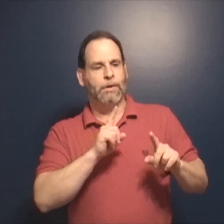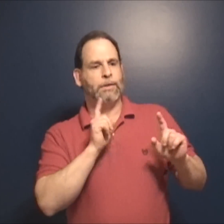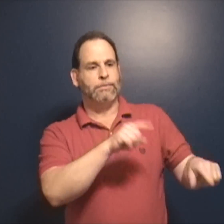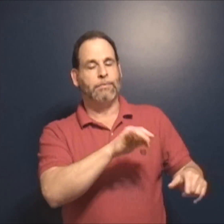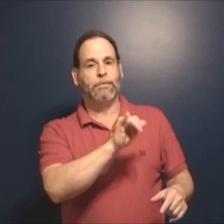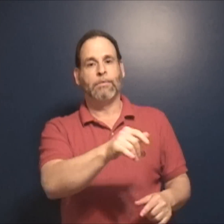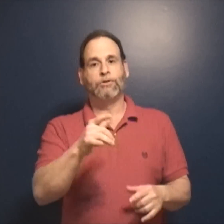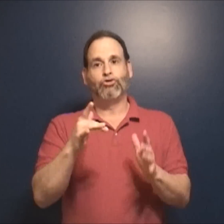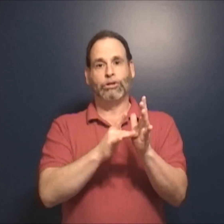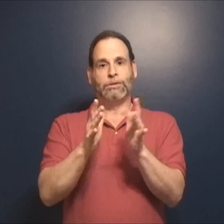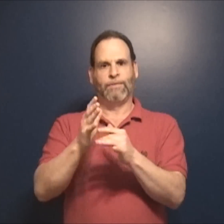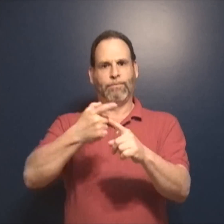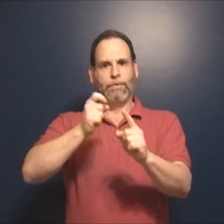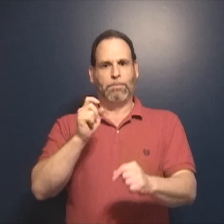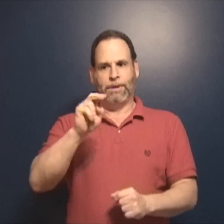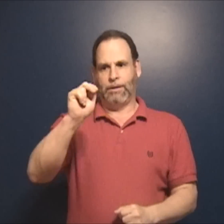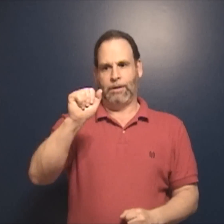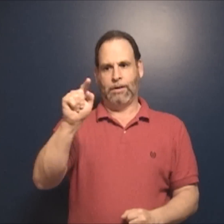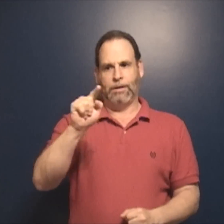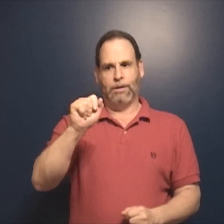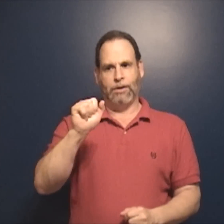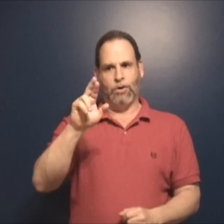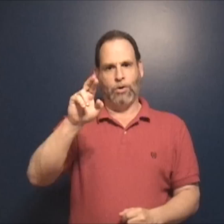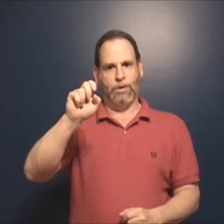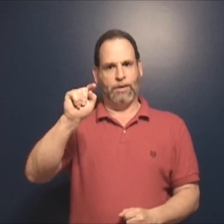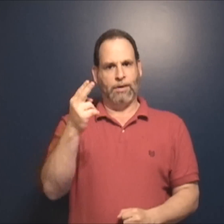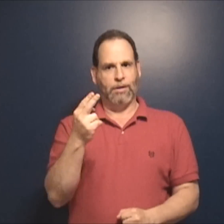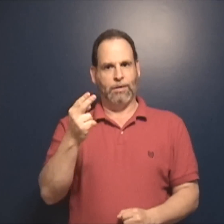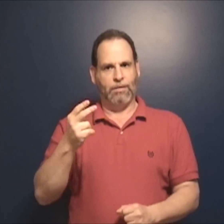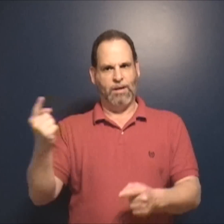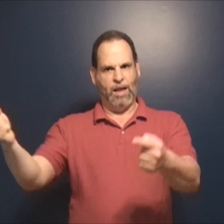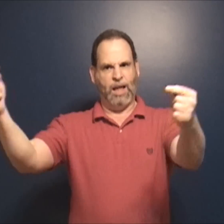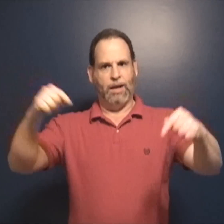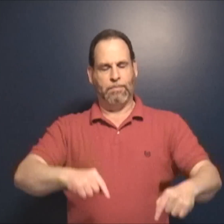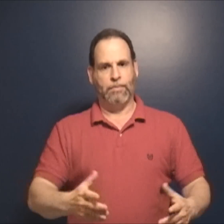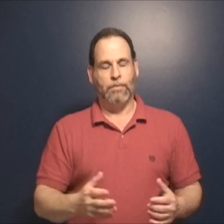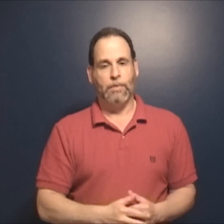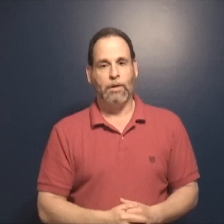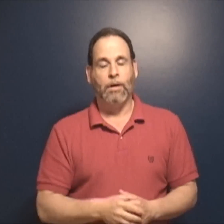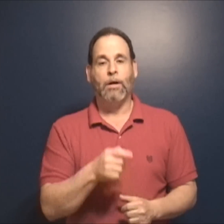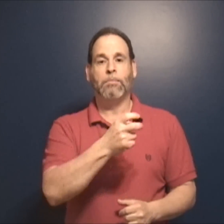The people told the blind man that Jesus from Nazareth was coming by.